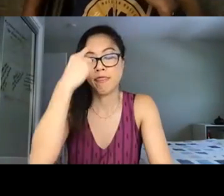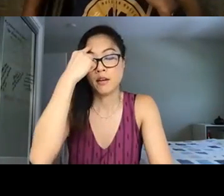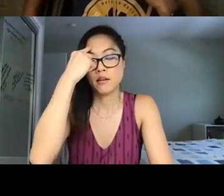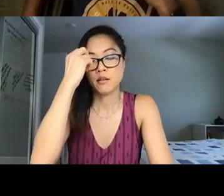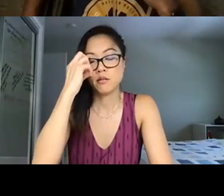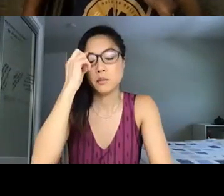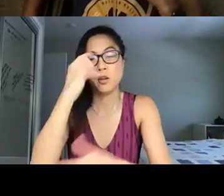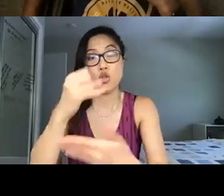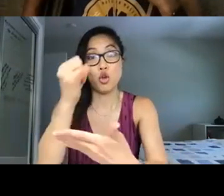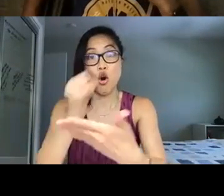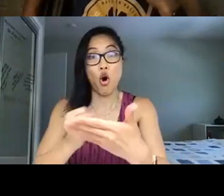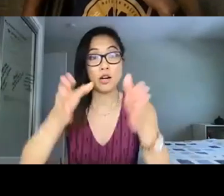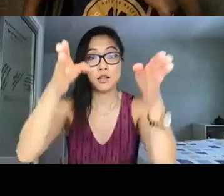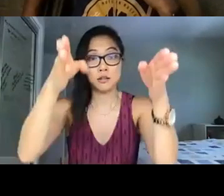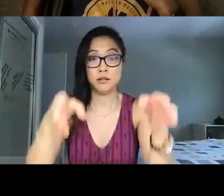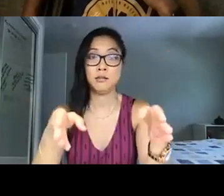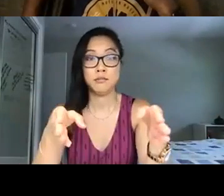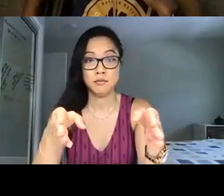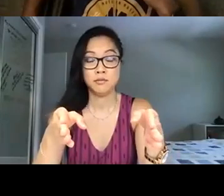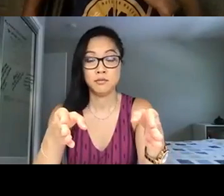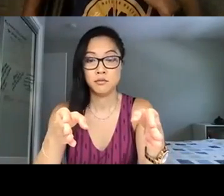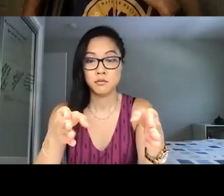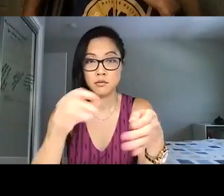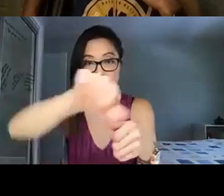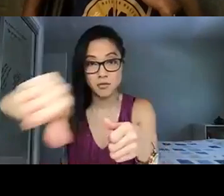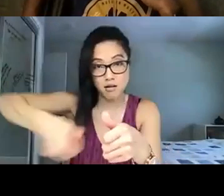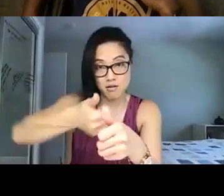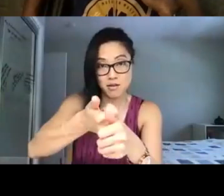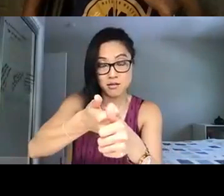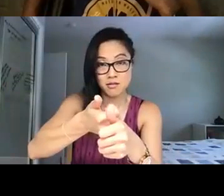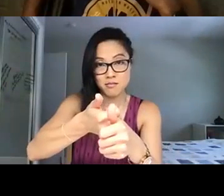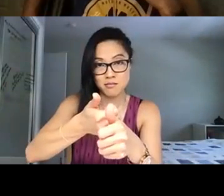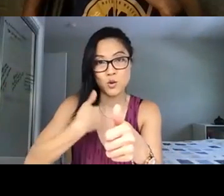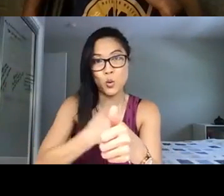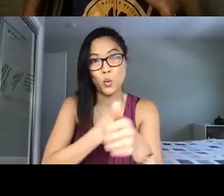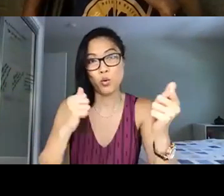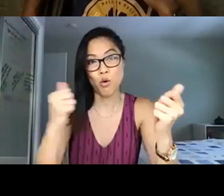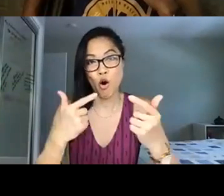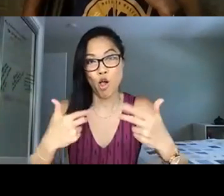all have experiences from which we can draw to help the people around us. For me it's mental health.